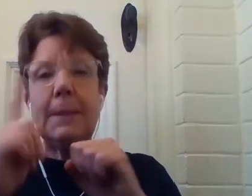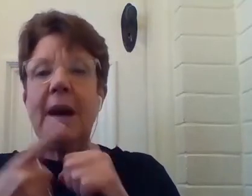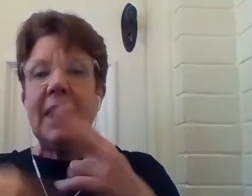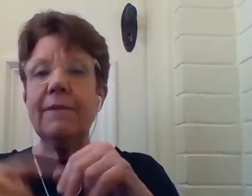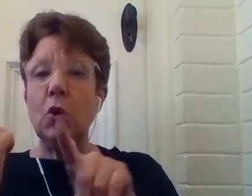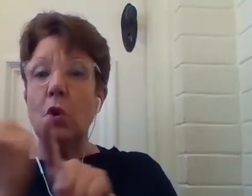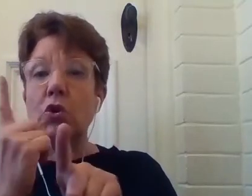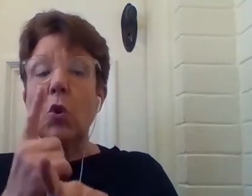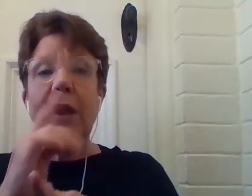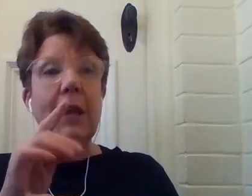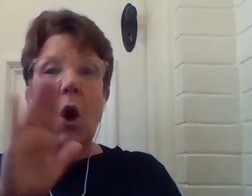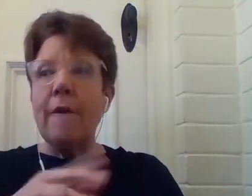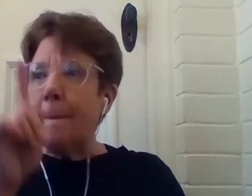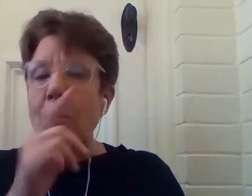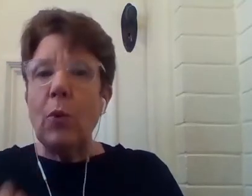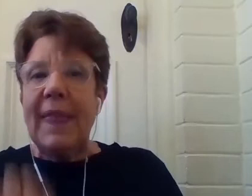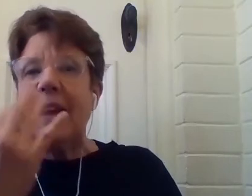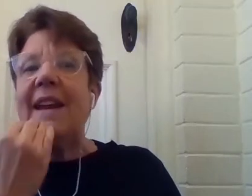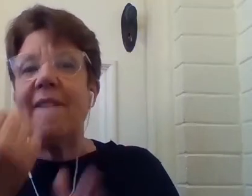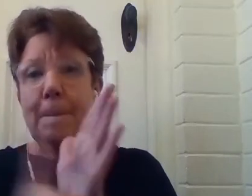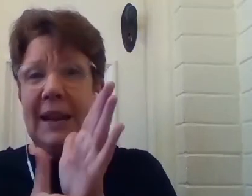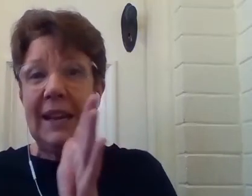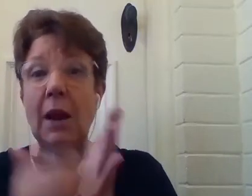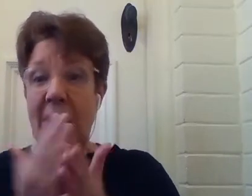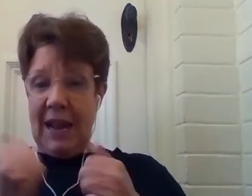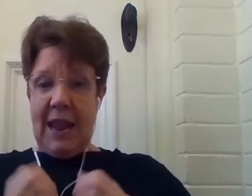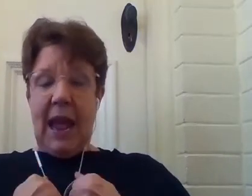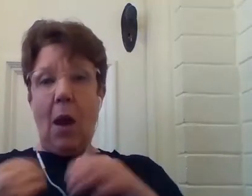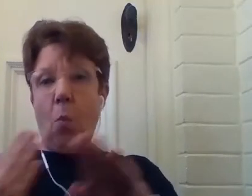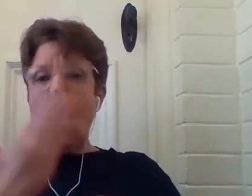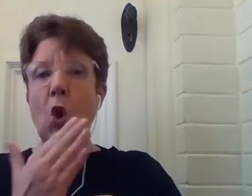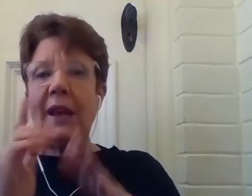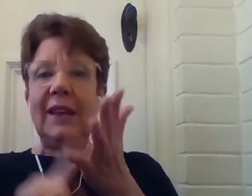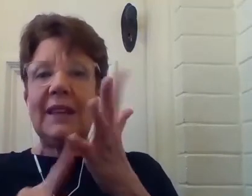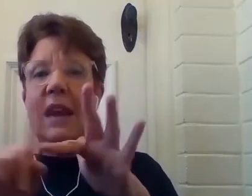stressed we are a luxury. There will still be people out there who want